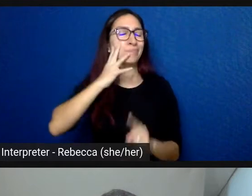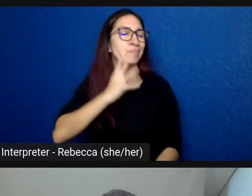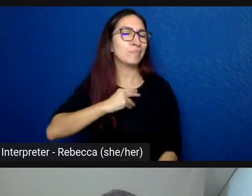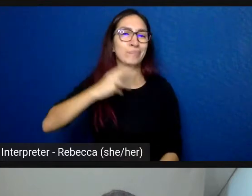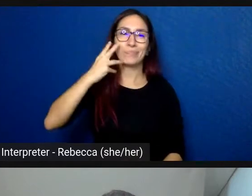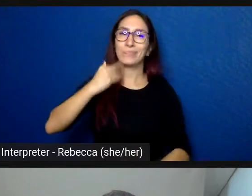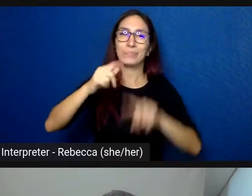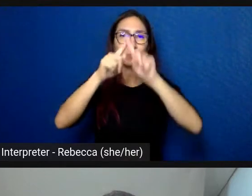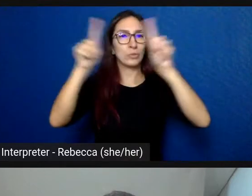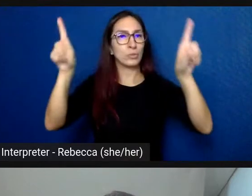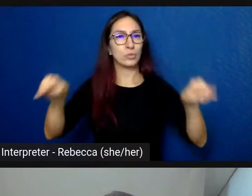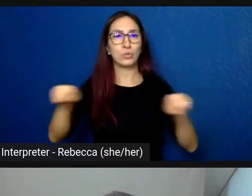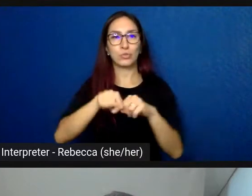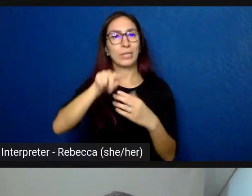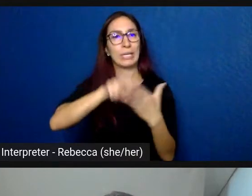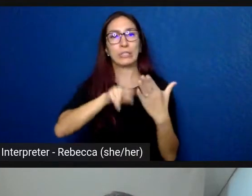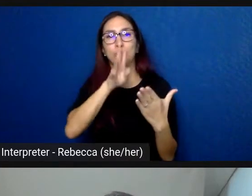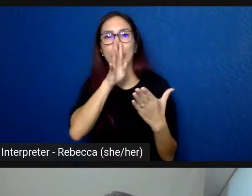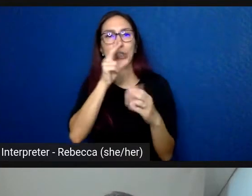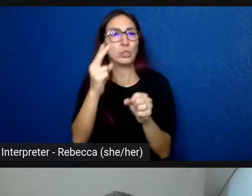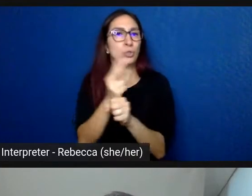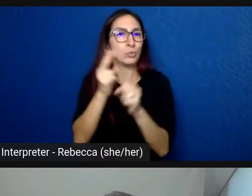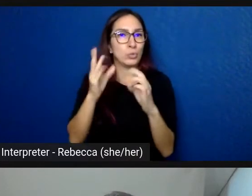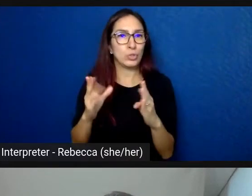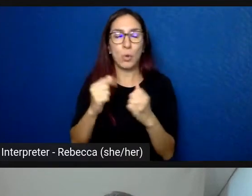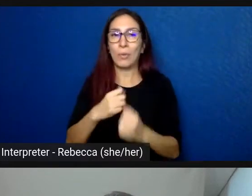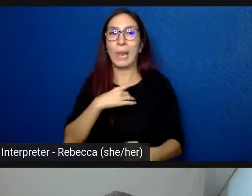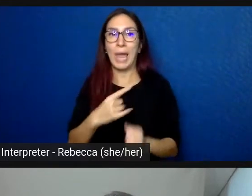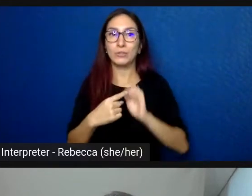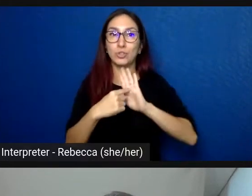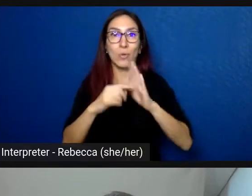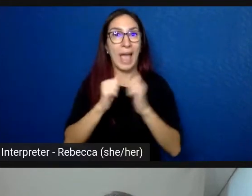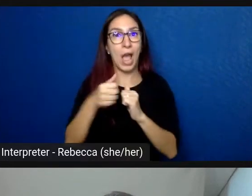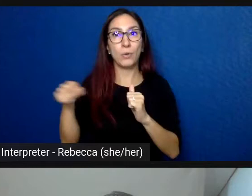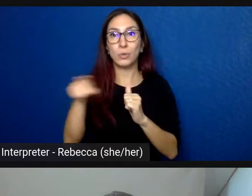and we would like to show how you can boost up your conversions